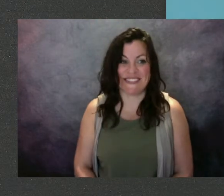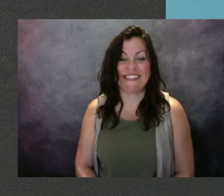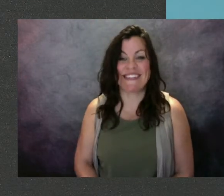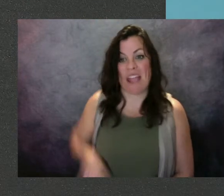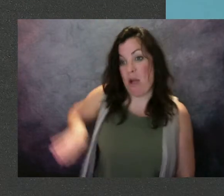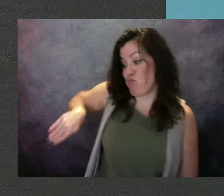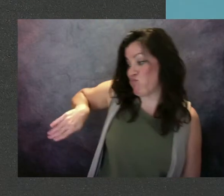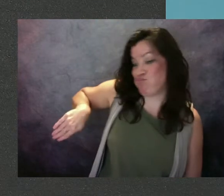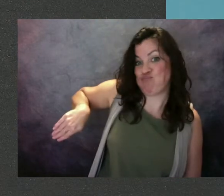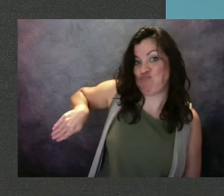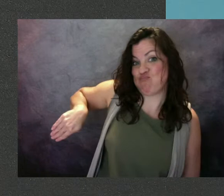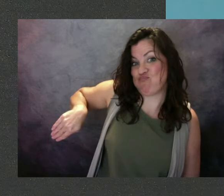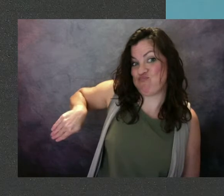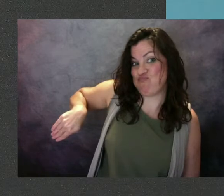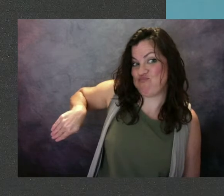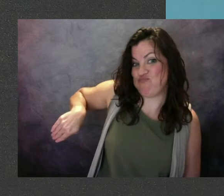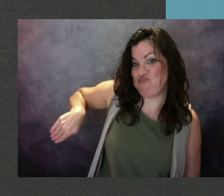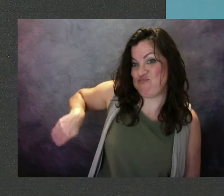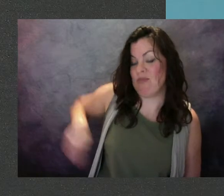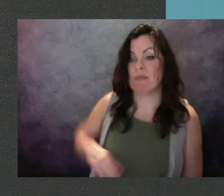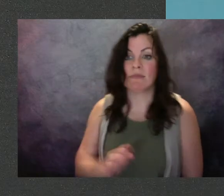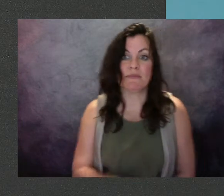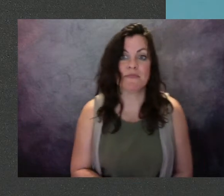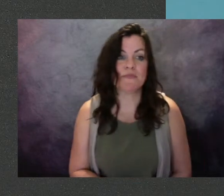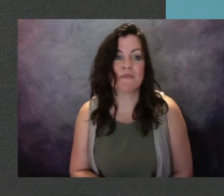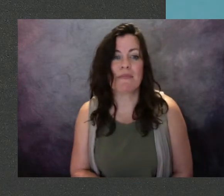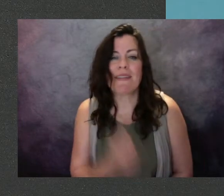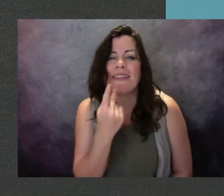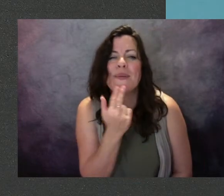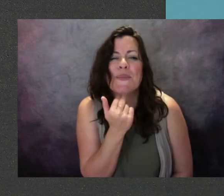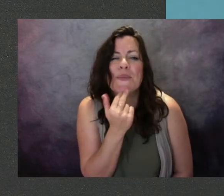there's another fin. And then you could find a nice little one here for the eye